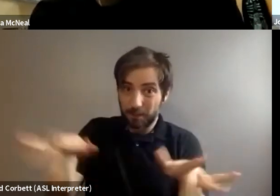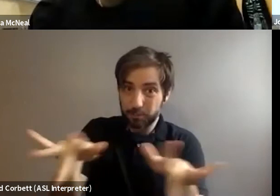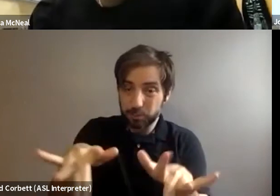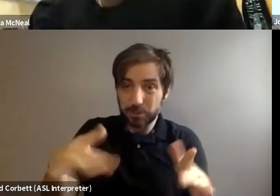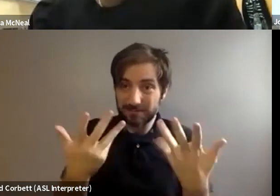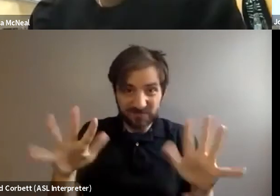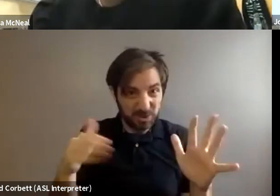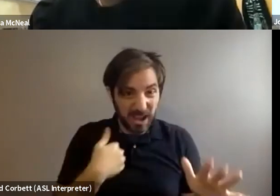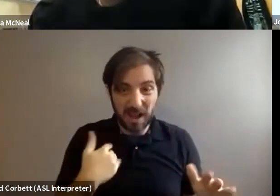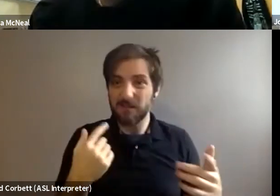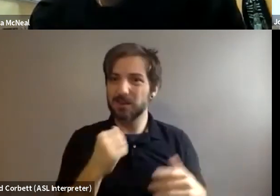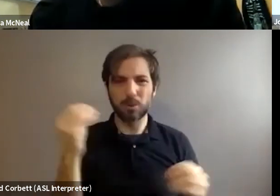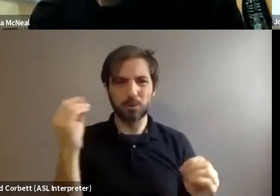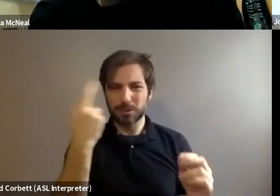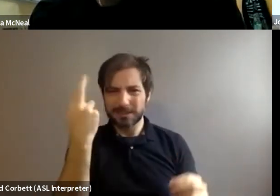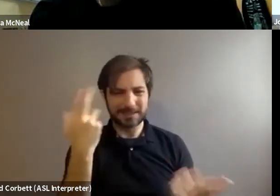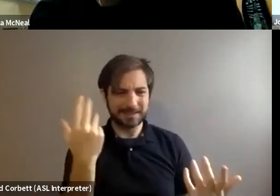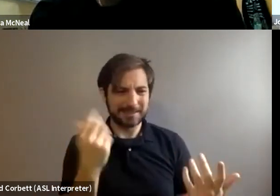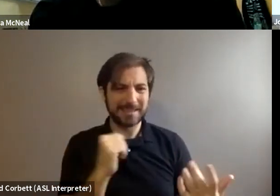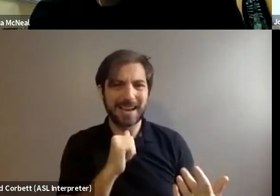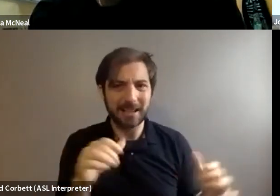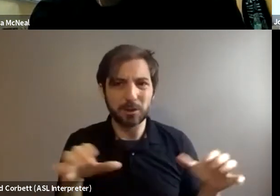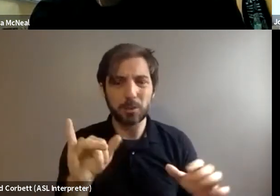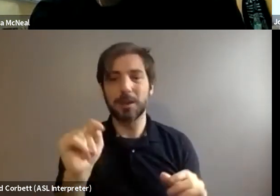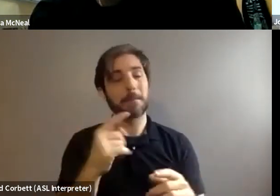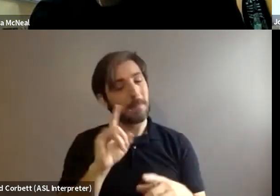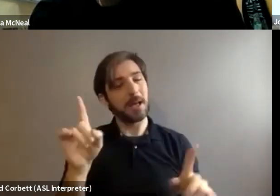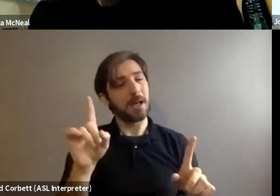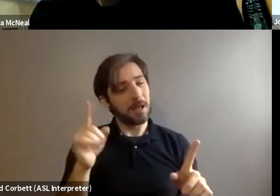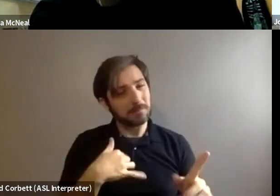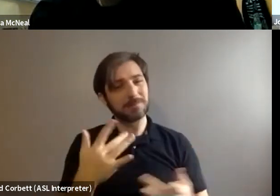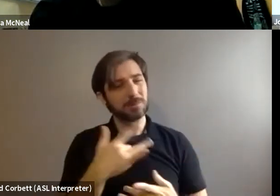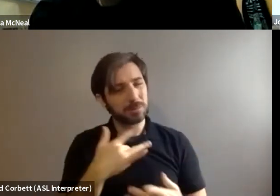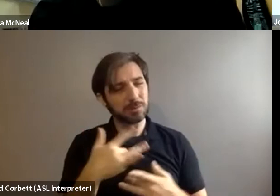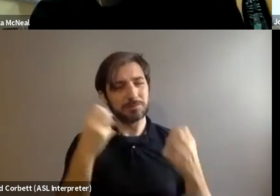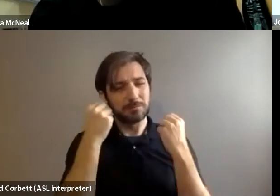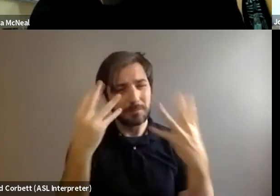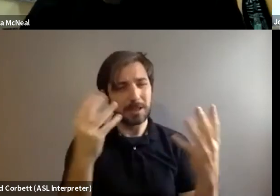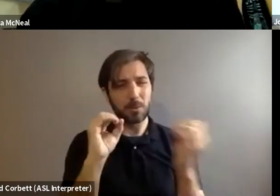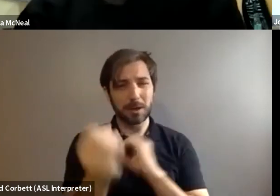not to but that does concern me for a lot of organizations i'll i'll speak up here as